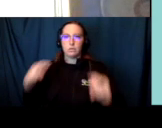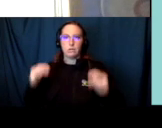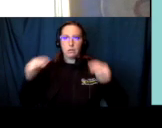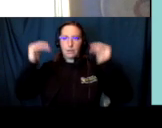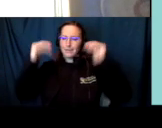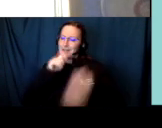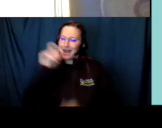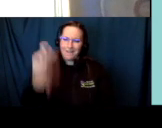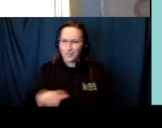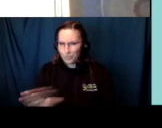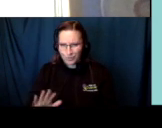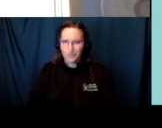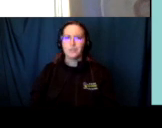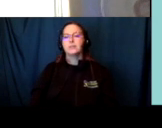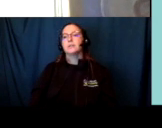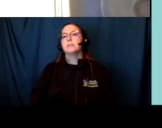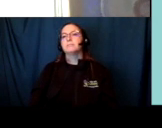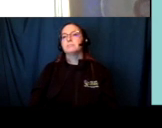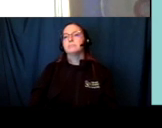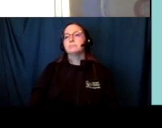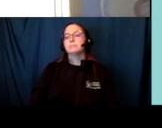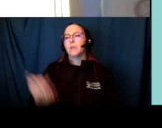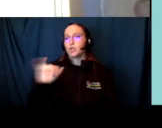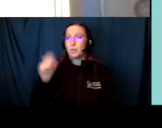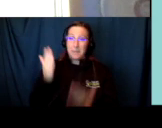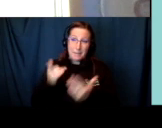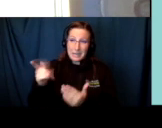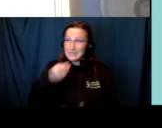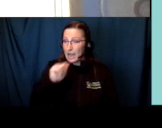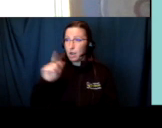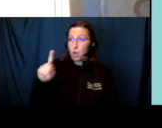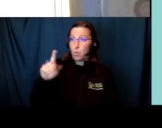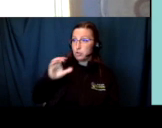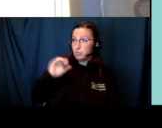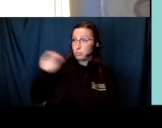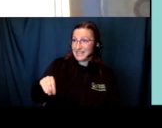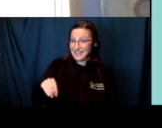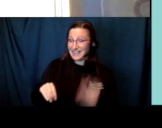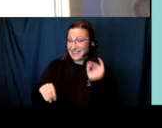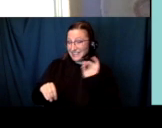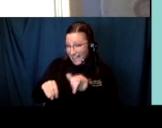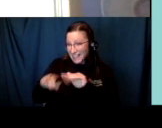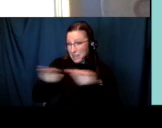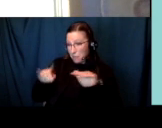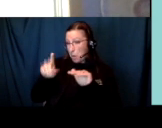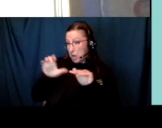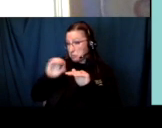And you may also find that he may not be a hundred percent at one level but he's starting to get some of the skills at the next